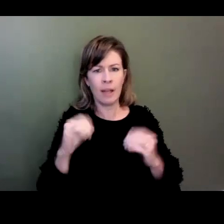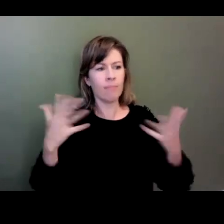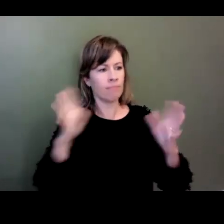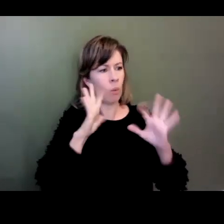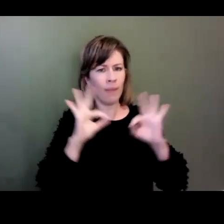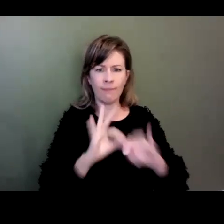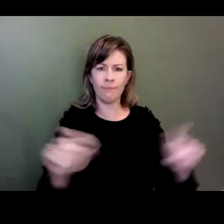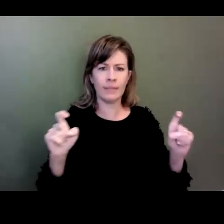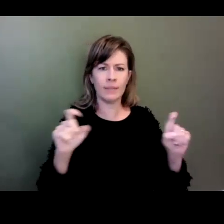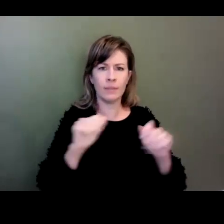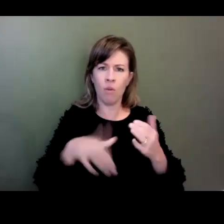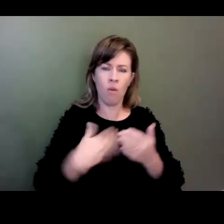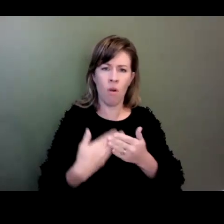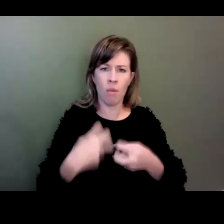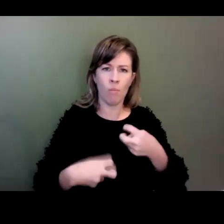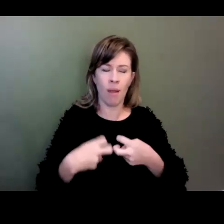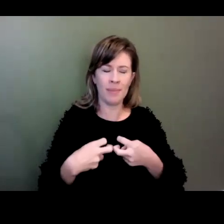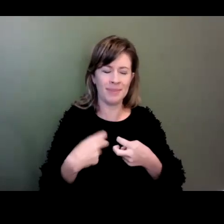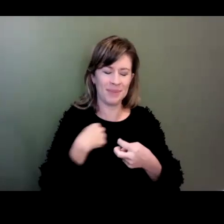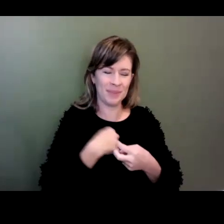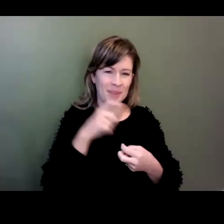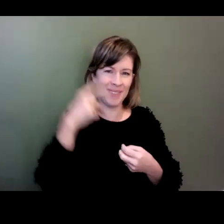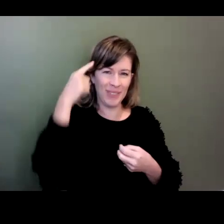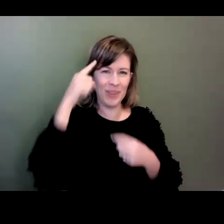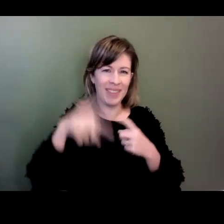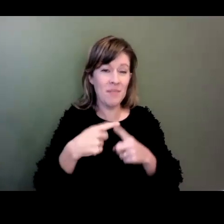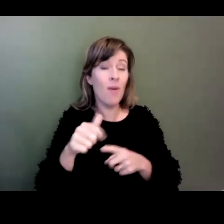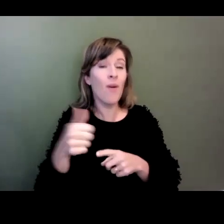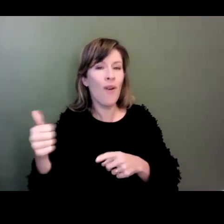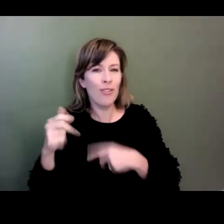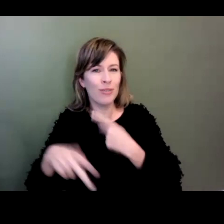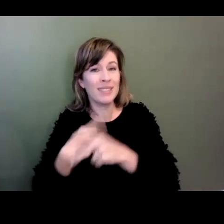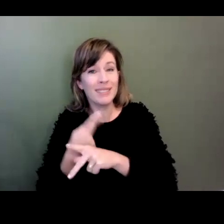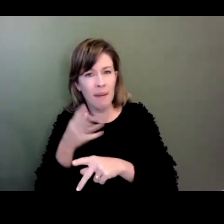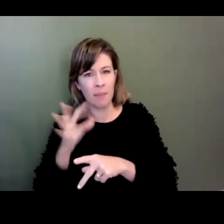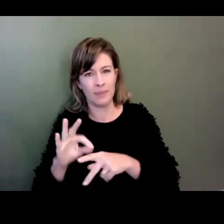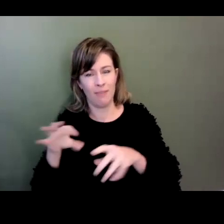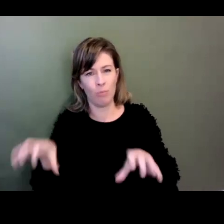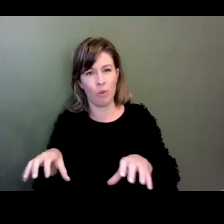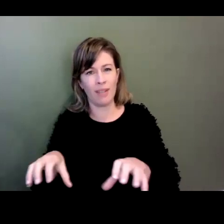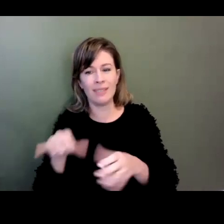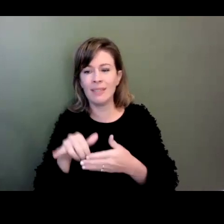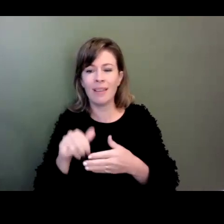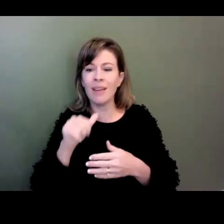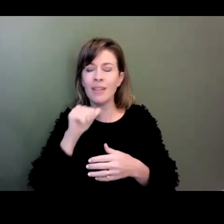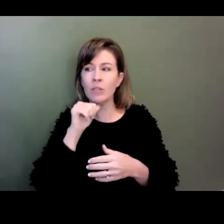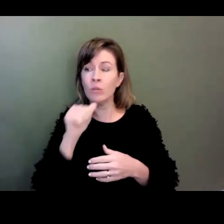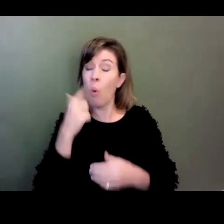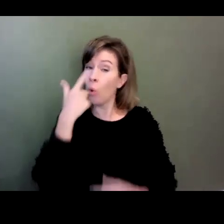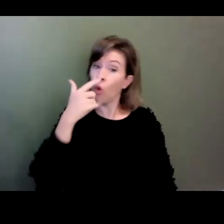practices that don't look racialized or